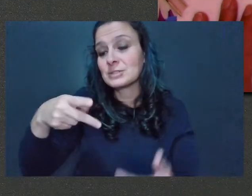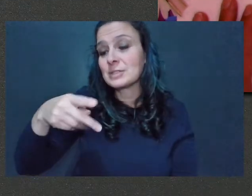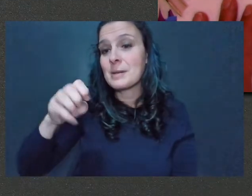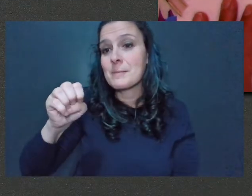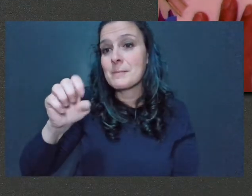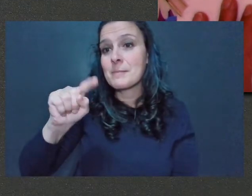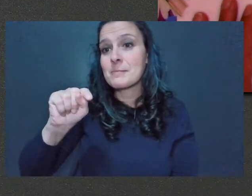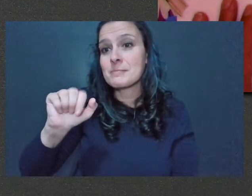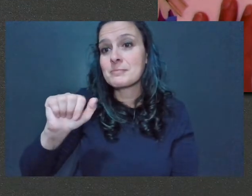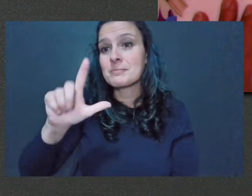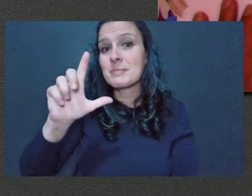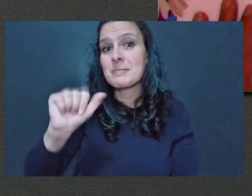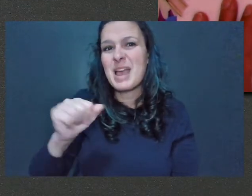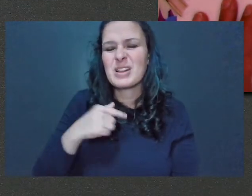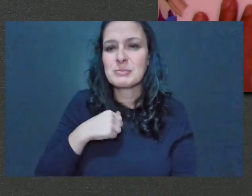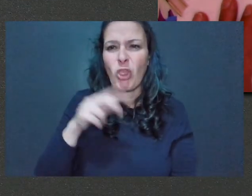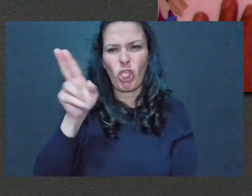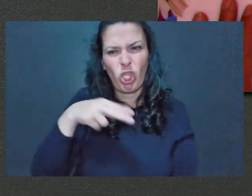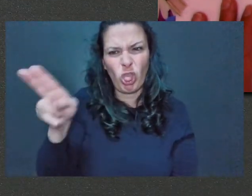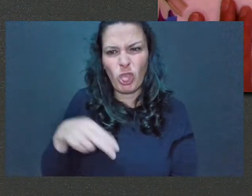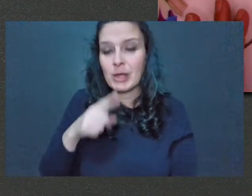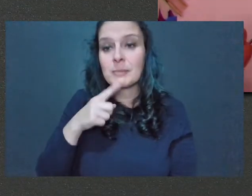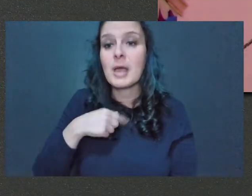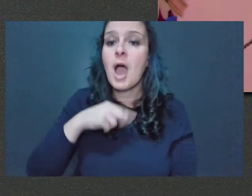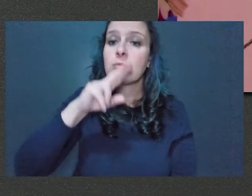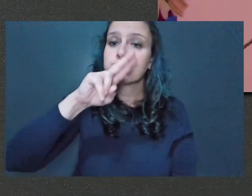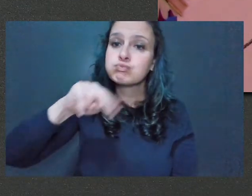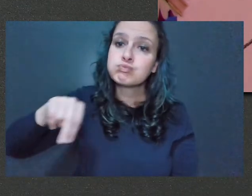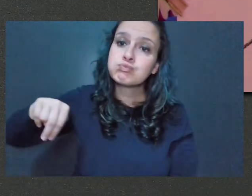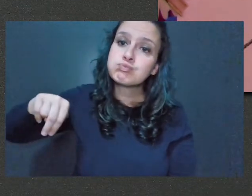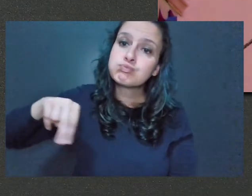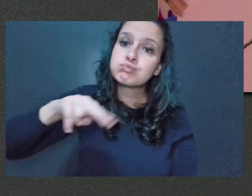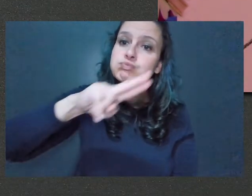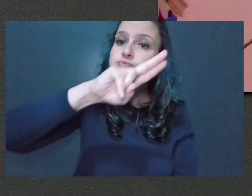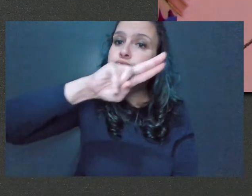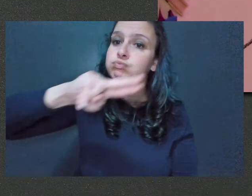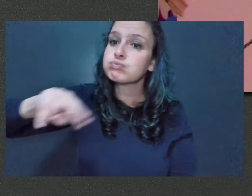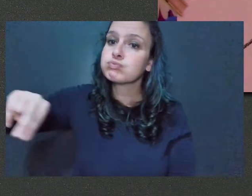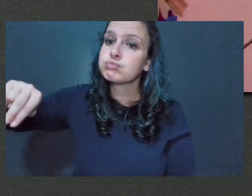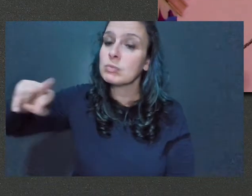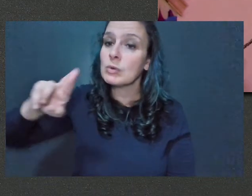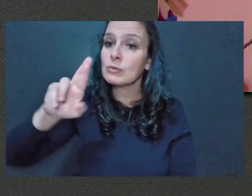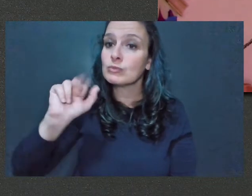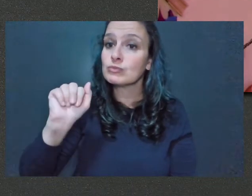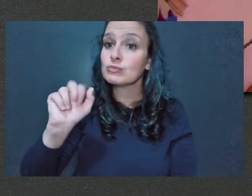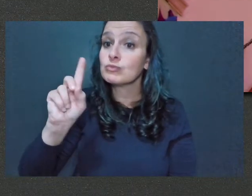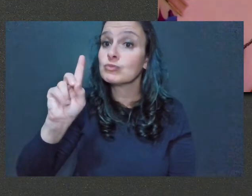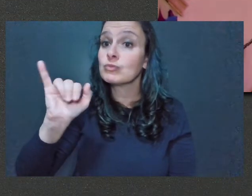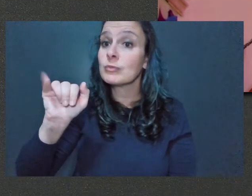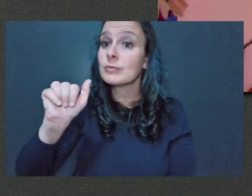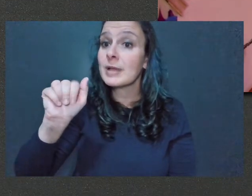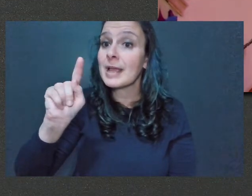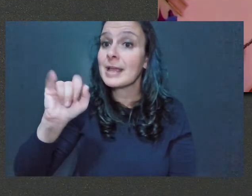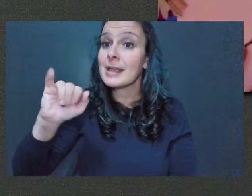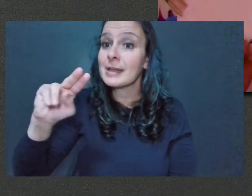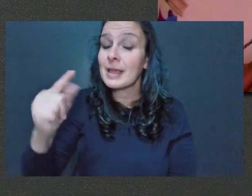They're radiating, these brush strokes are radiating. Now, if you don't have paint but you want to paint,